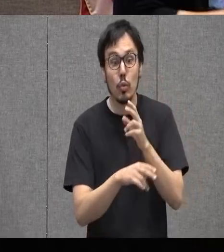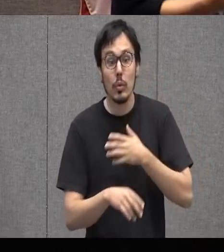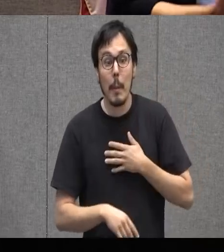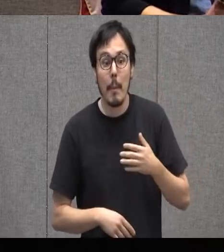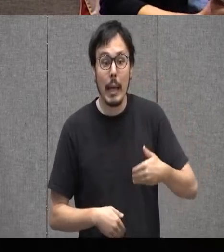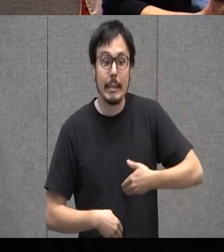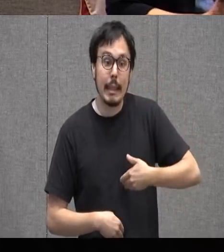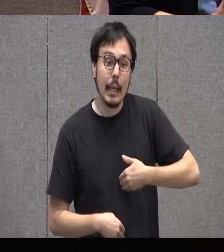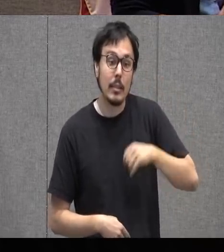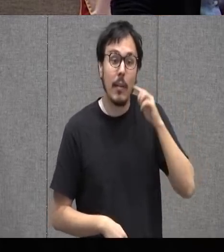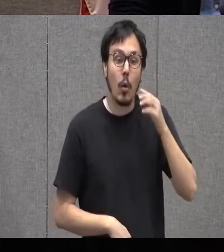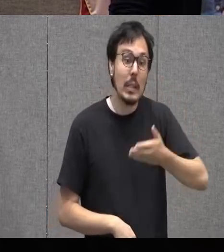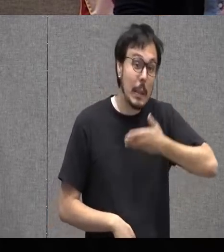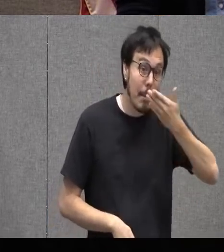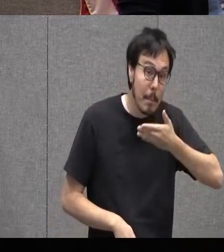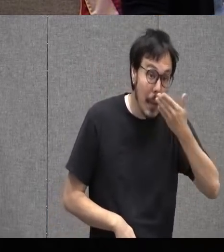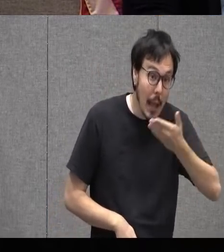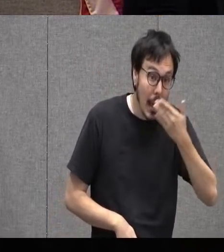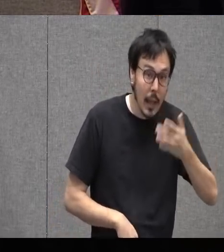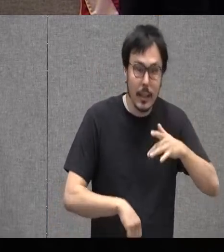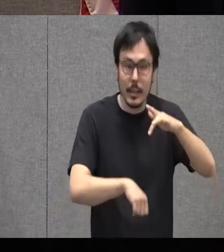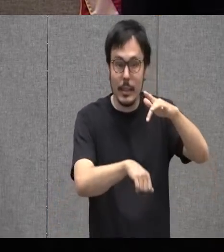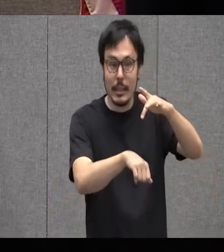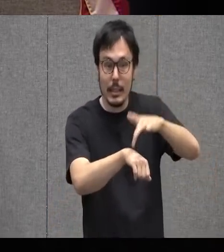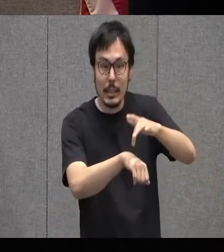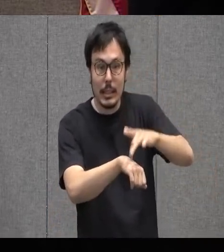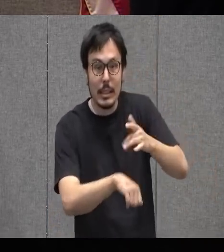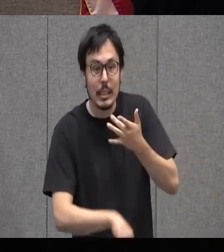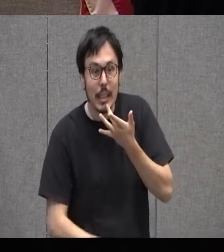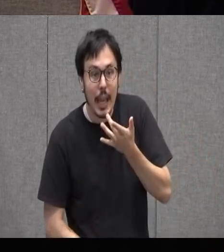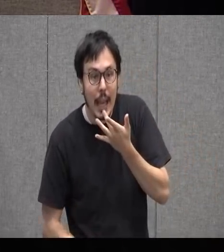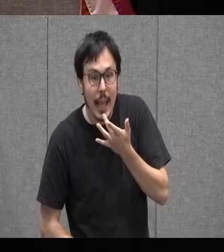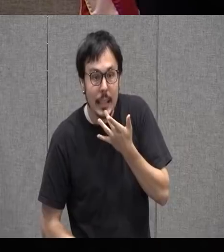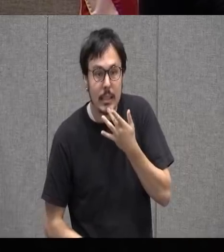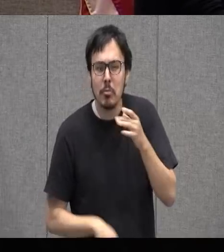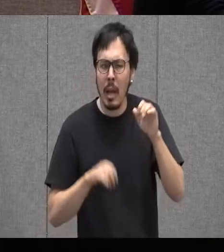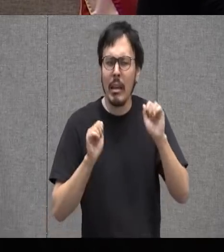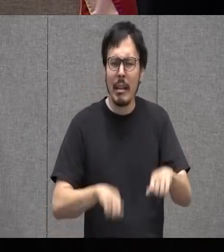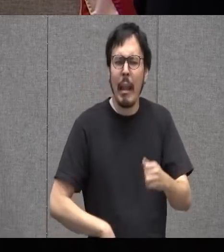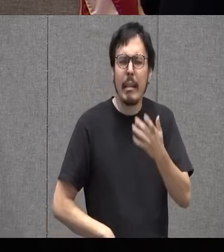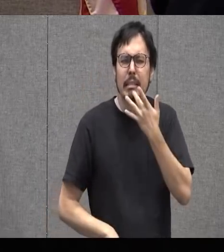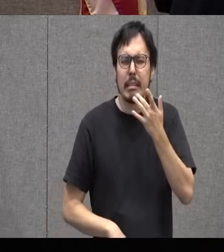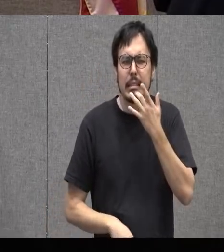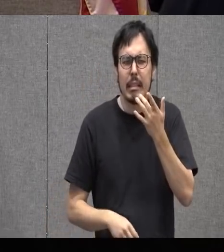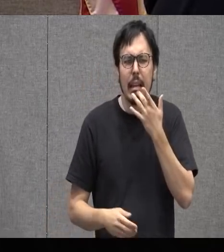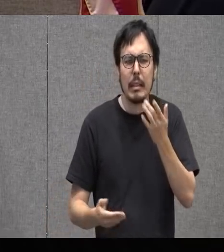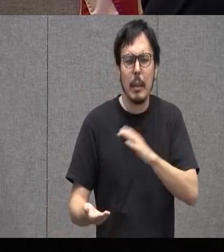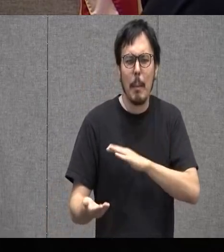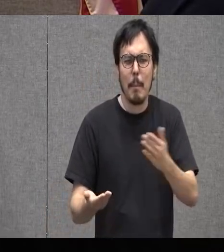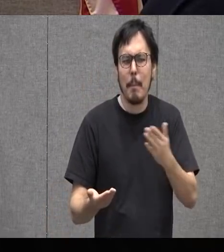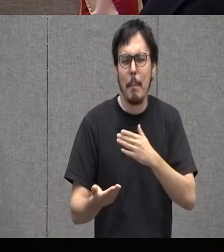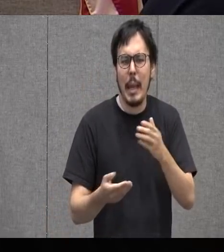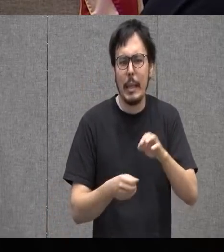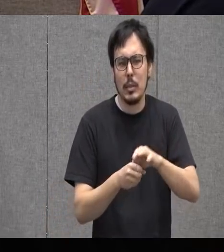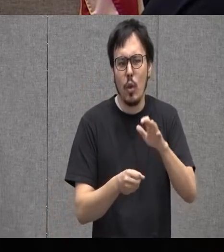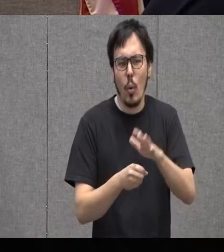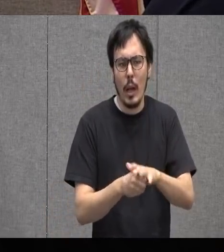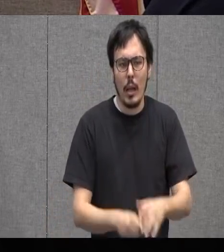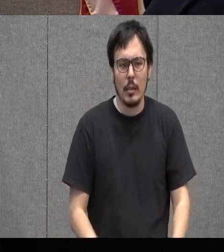I know that baking soda and vinegar is safe to taste. And then during the investigation, I heard fizzing.